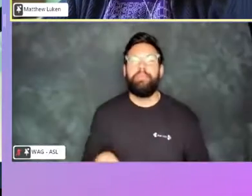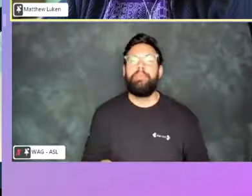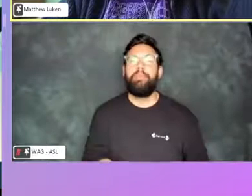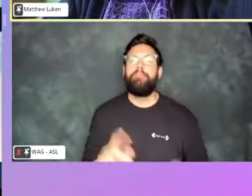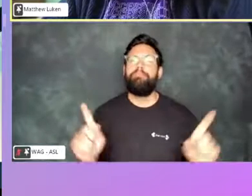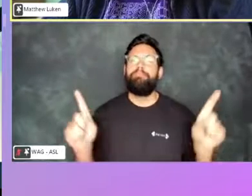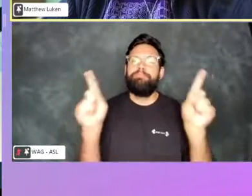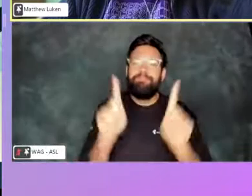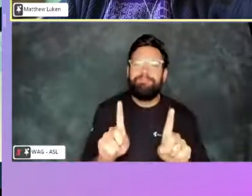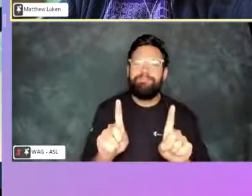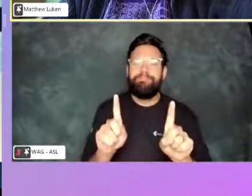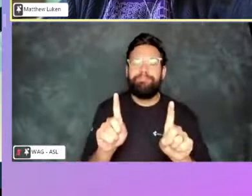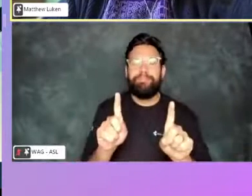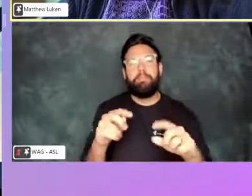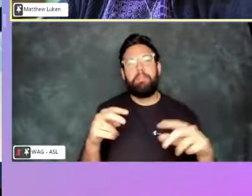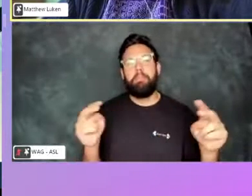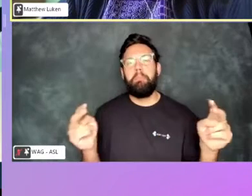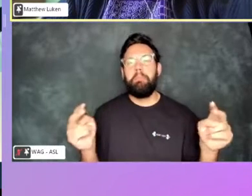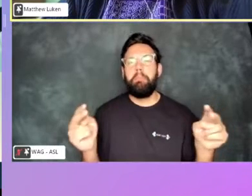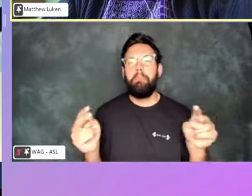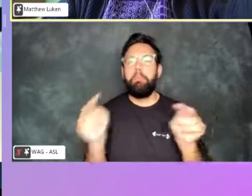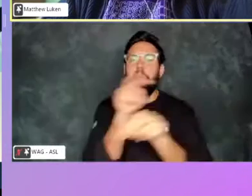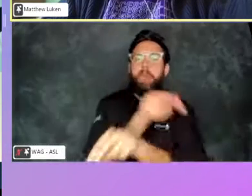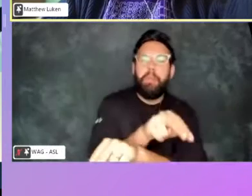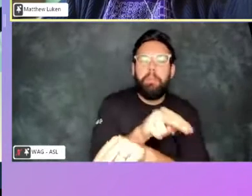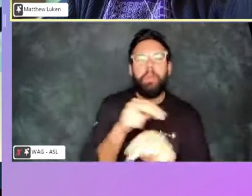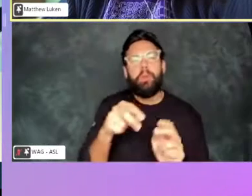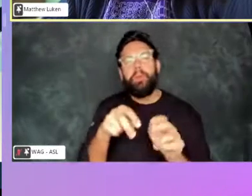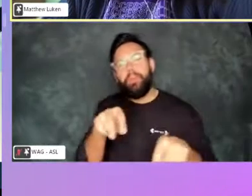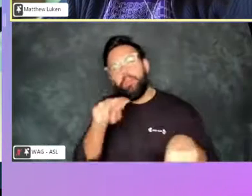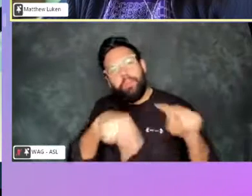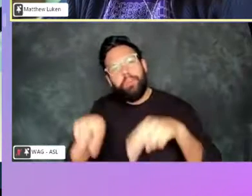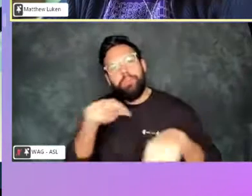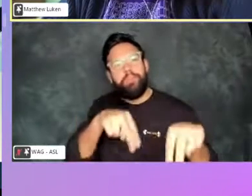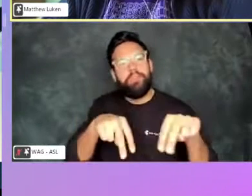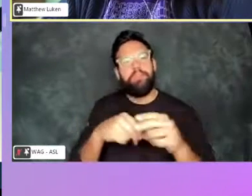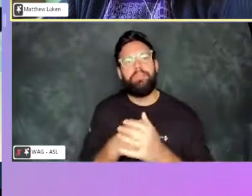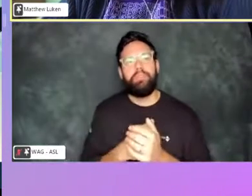Then start laying peer to peer using with sure that they designers. Make are looking through that design as